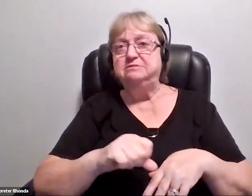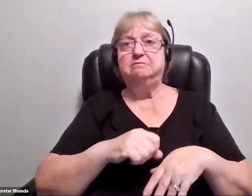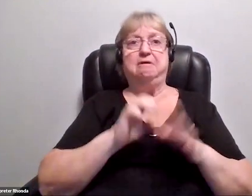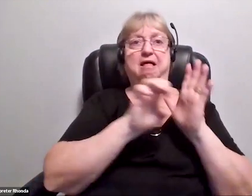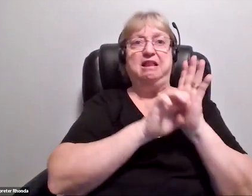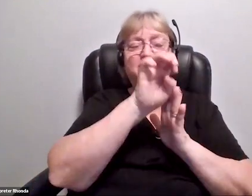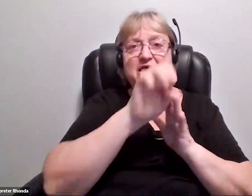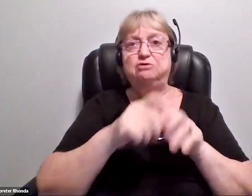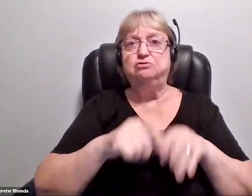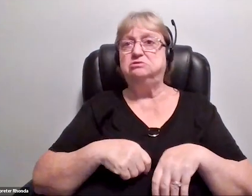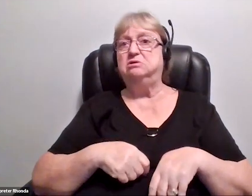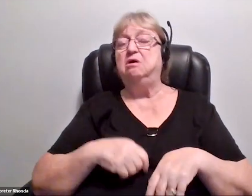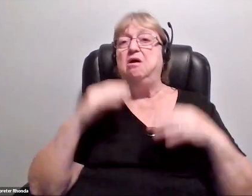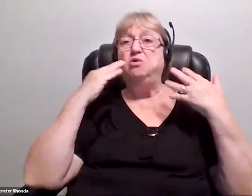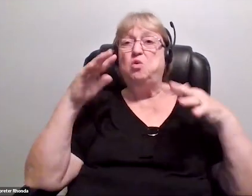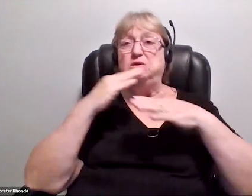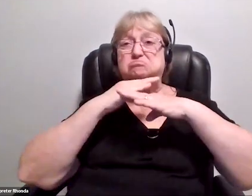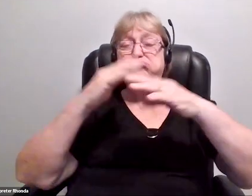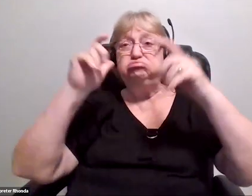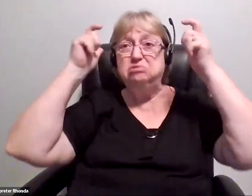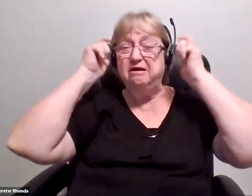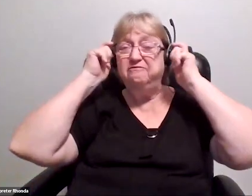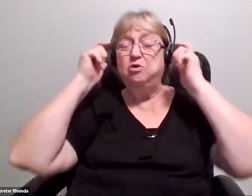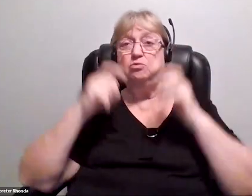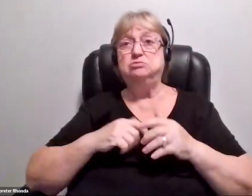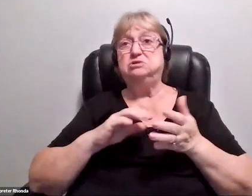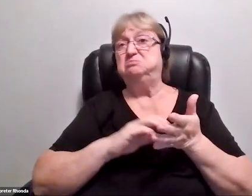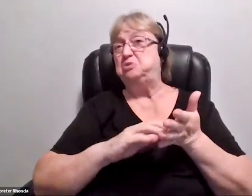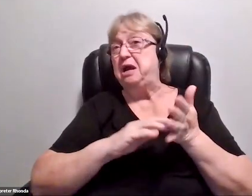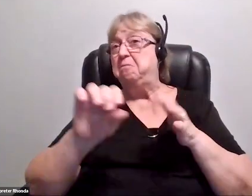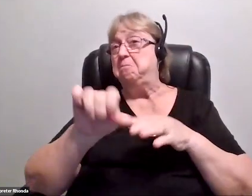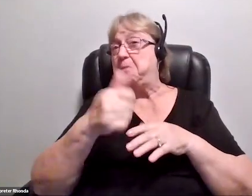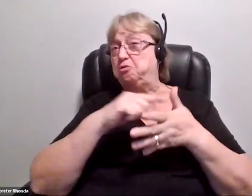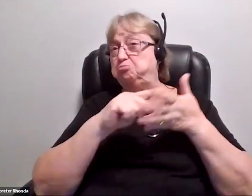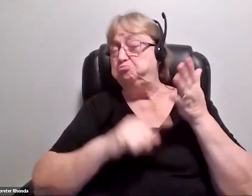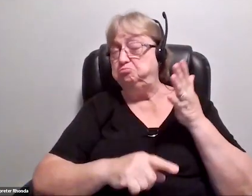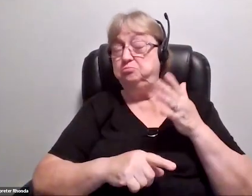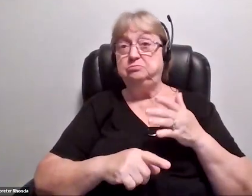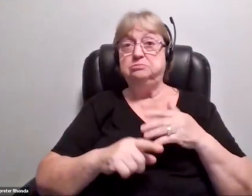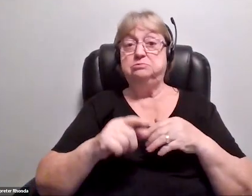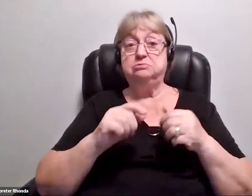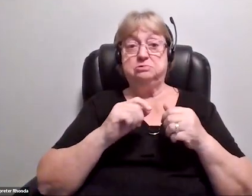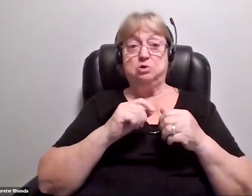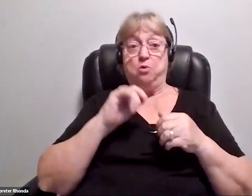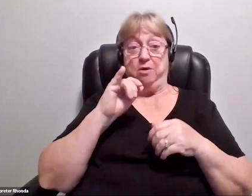Braille, among others. With that in mind, my PhD thesis aims